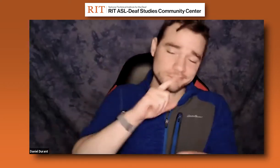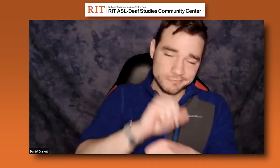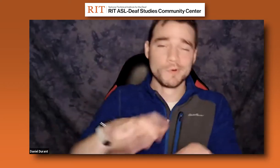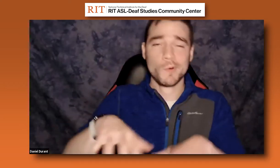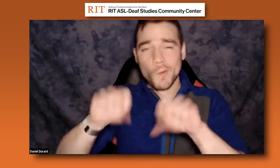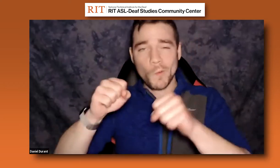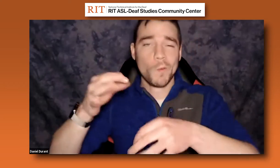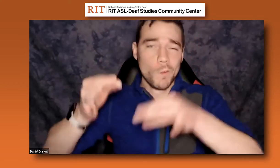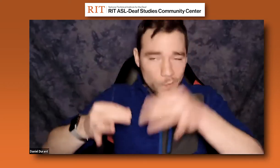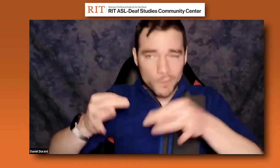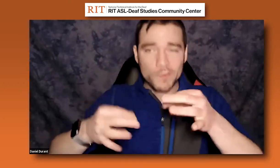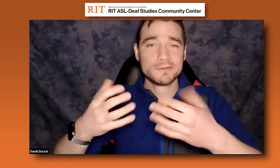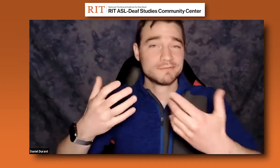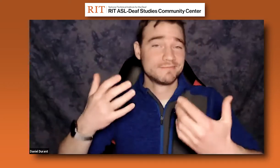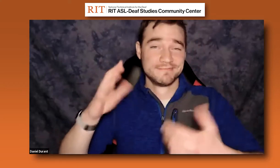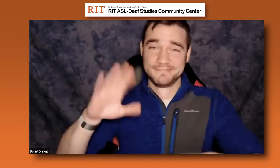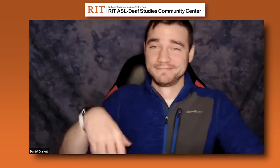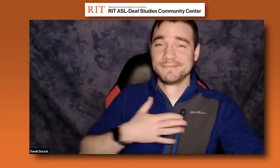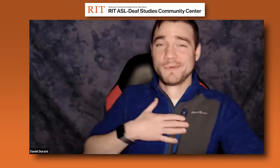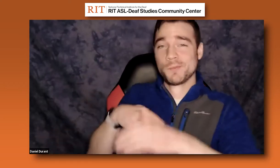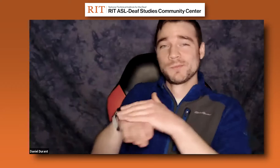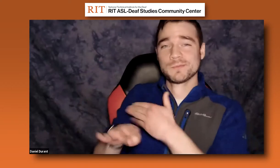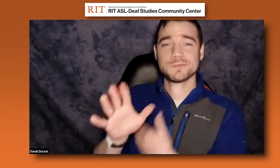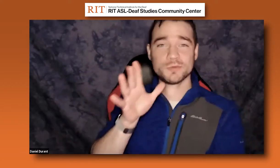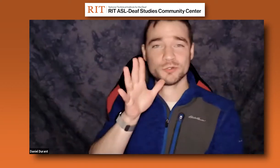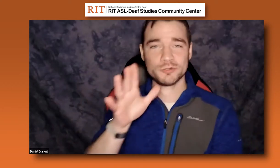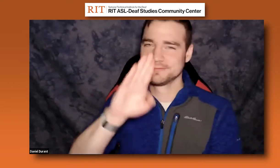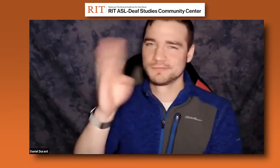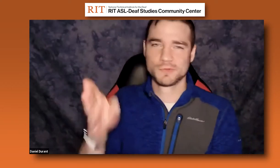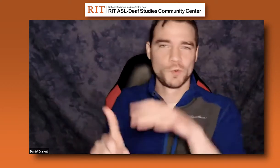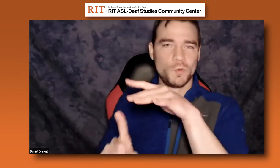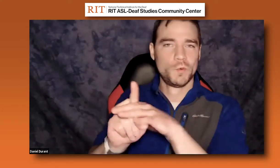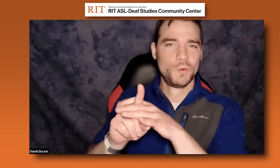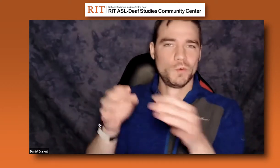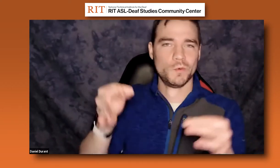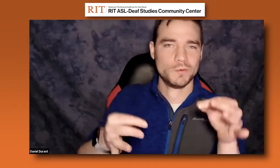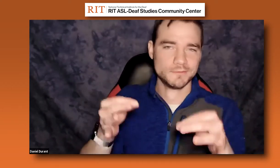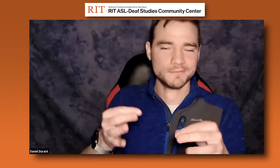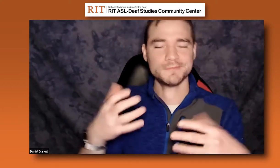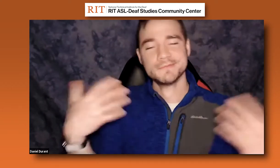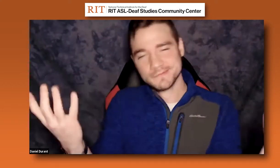and sure enough, we went into court. My birth mother never even showed up to the court,